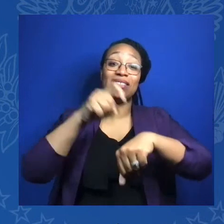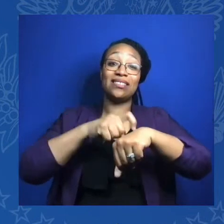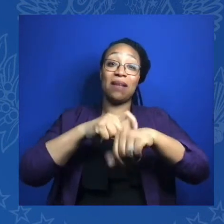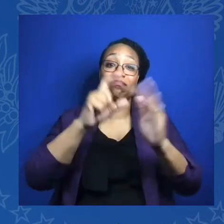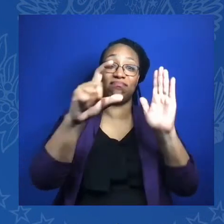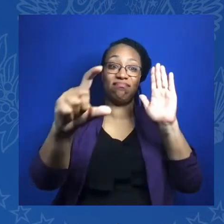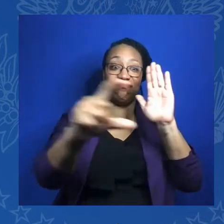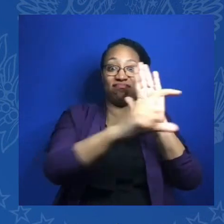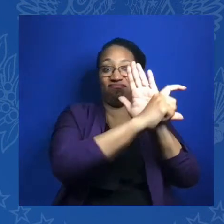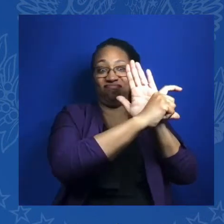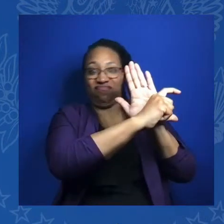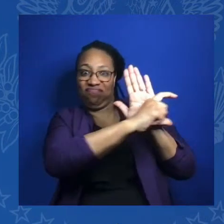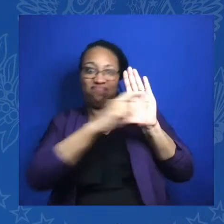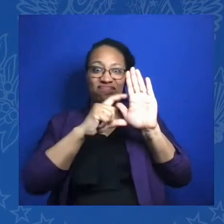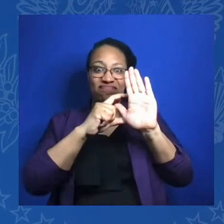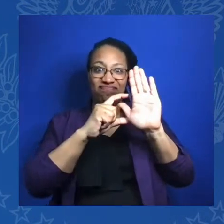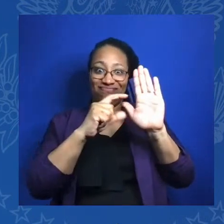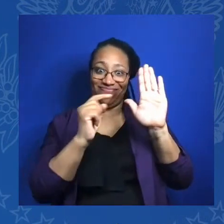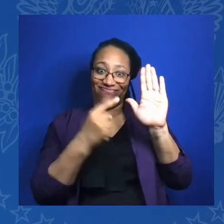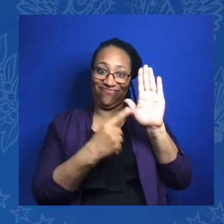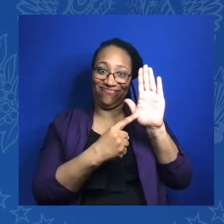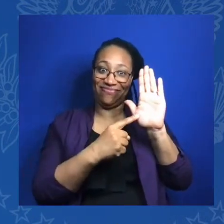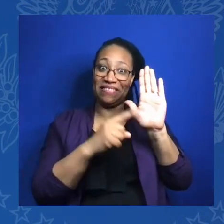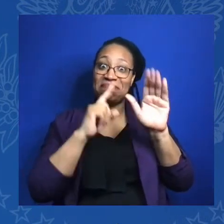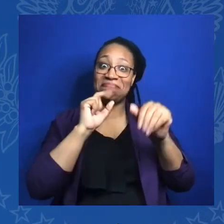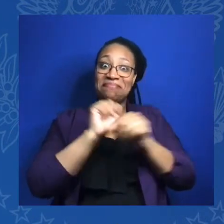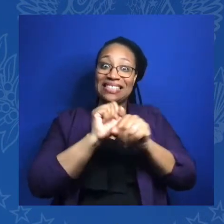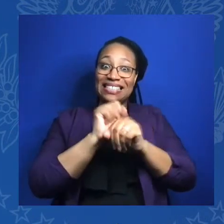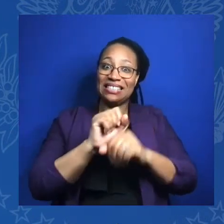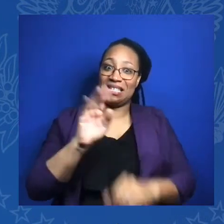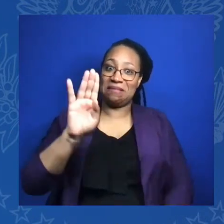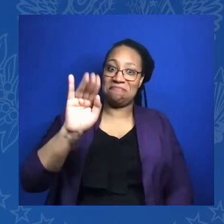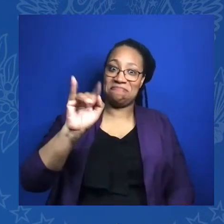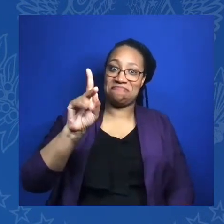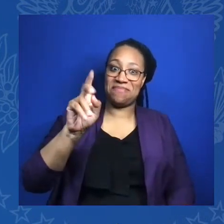Headline: "Biden's advanced age is a big issue. Trump's, however, is not."